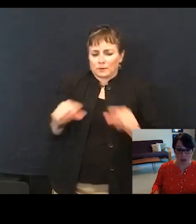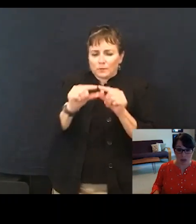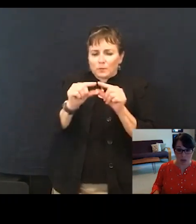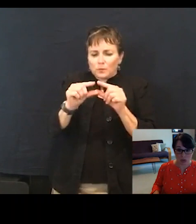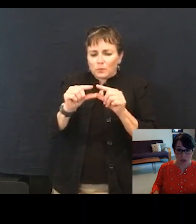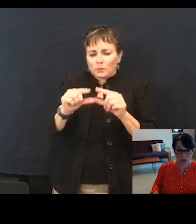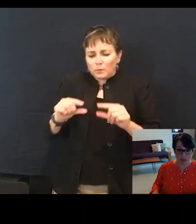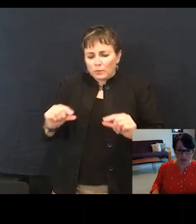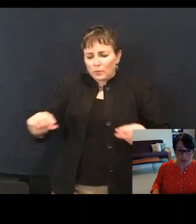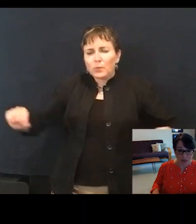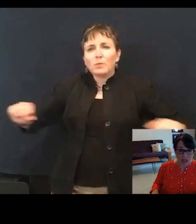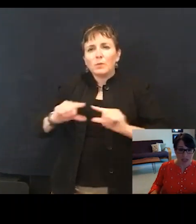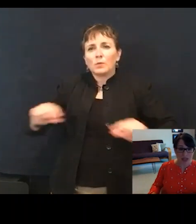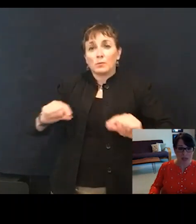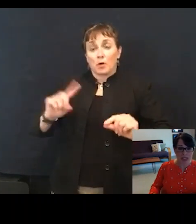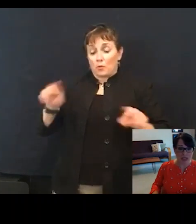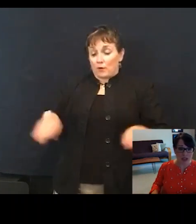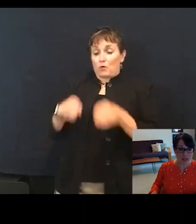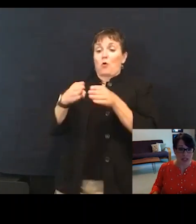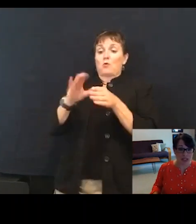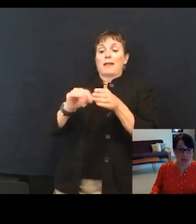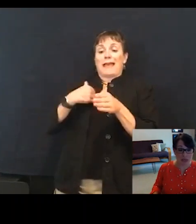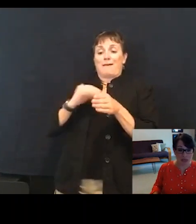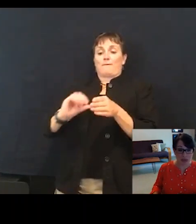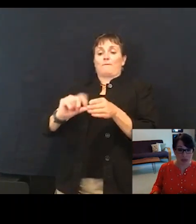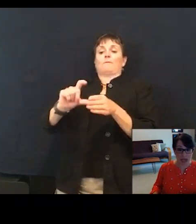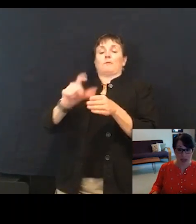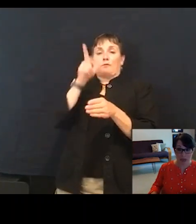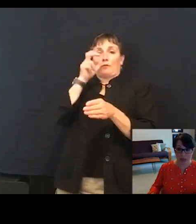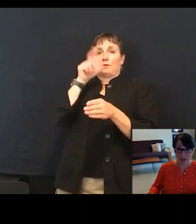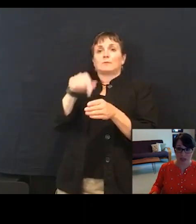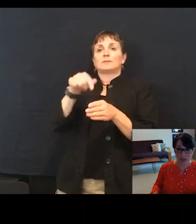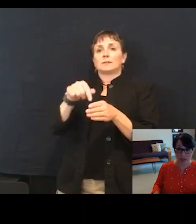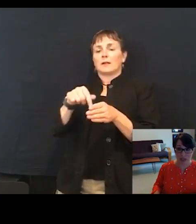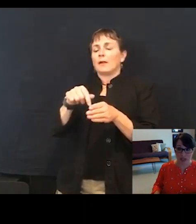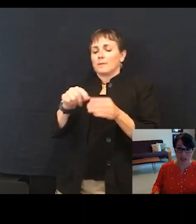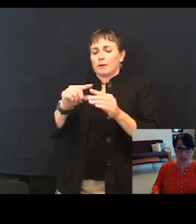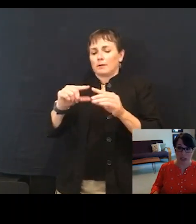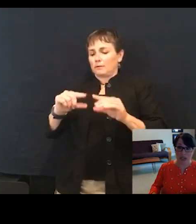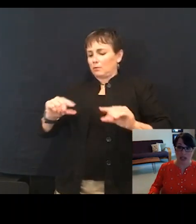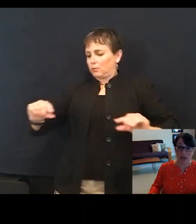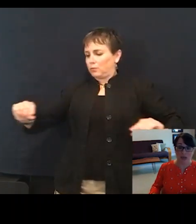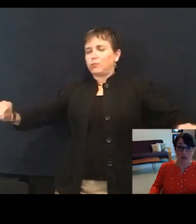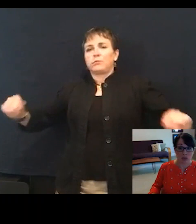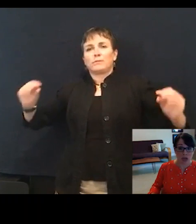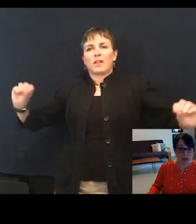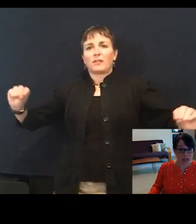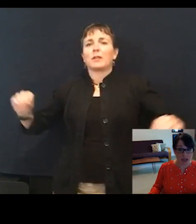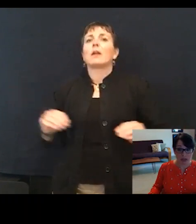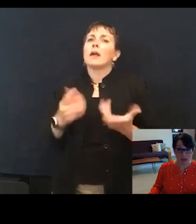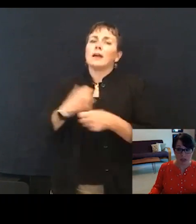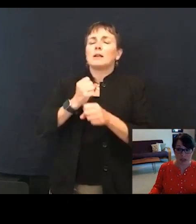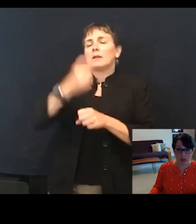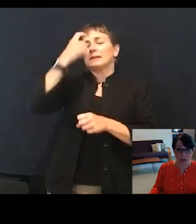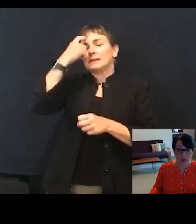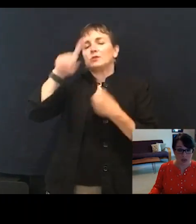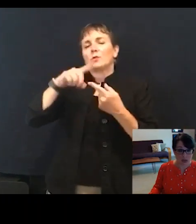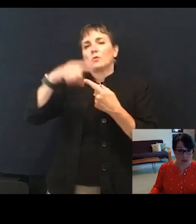foveal region. And that makes a lot of sense if you consider what happens in the disease. Rod mediated vision is lost first.